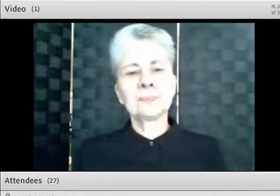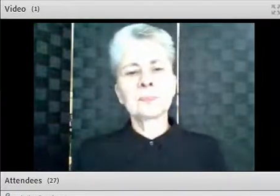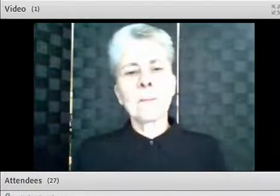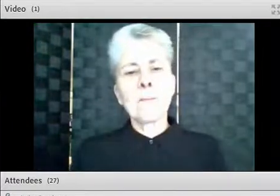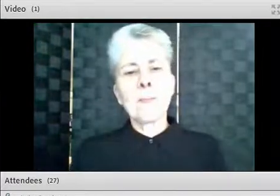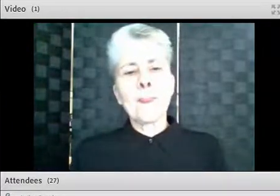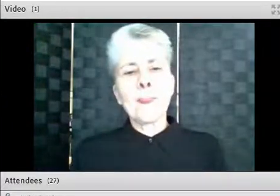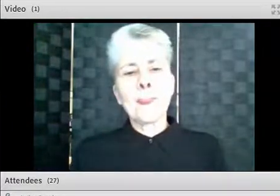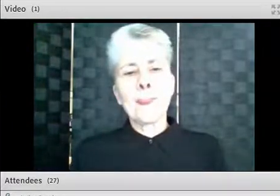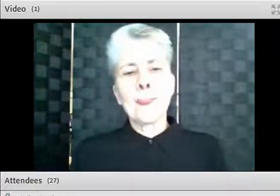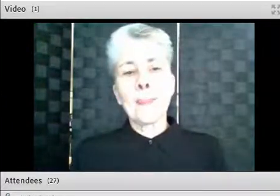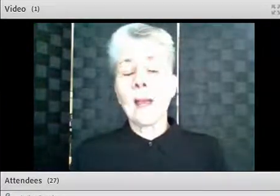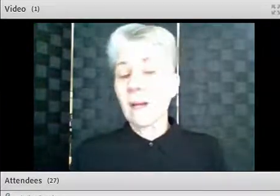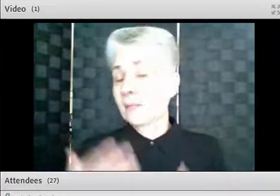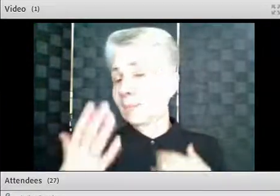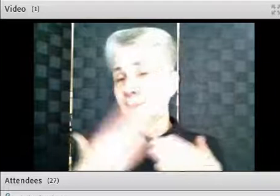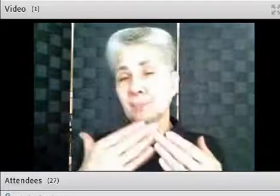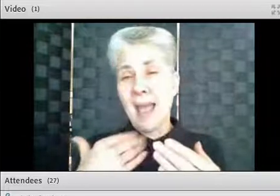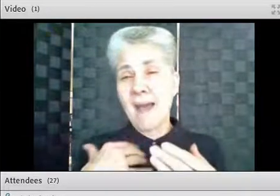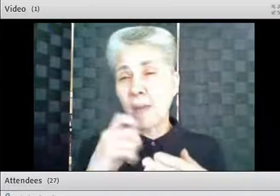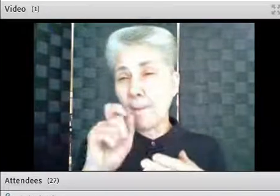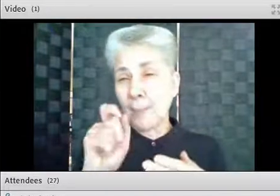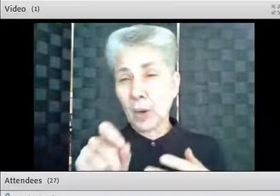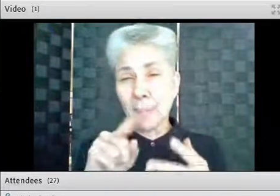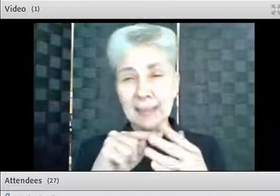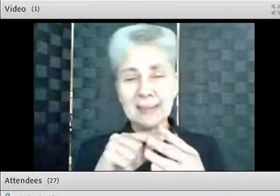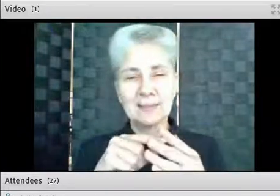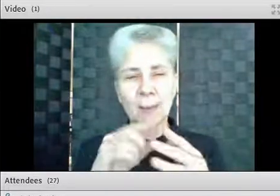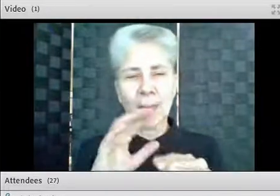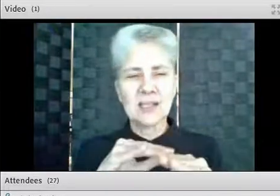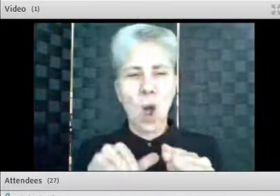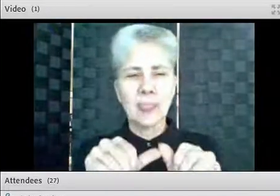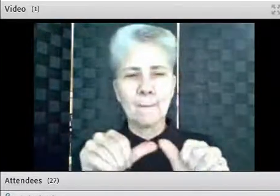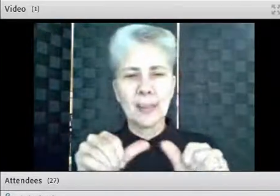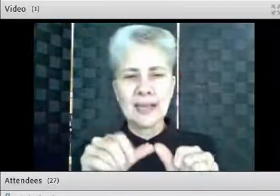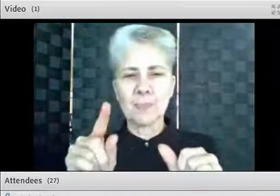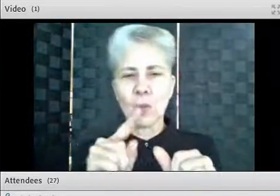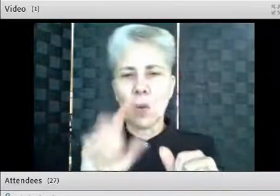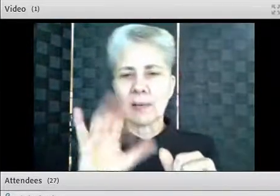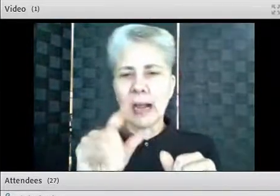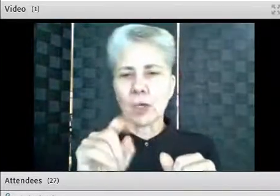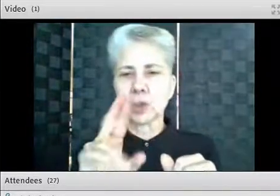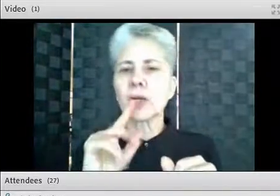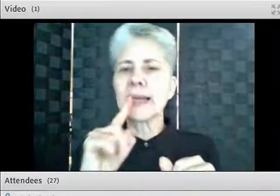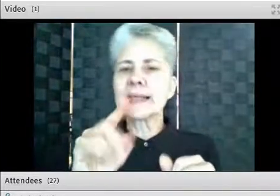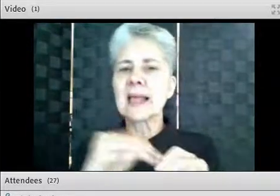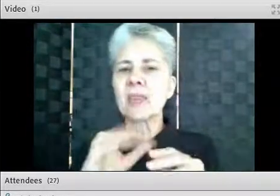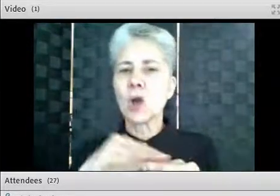and whether we have that period at the beginning really depends on the placement of the Cutter in the call number, okay,